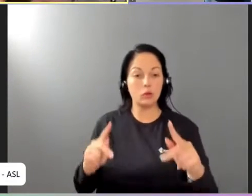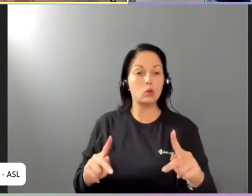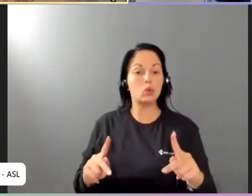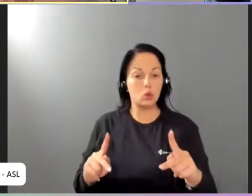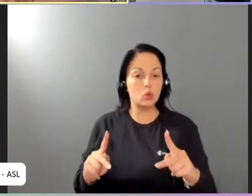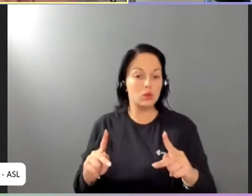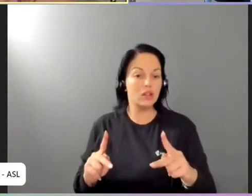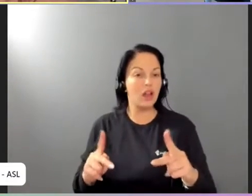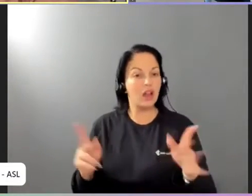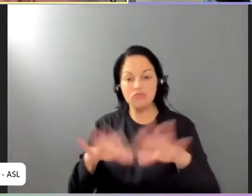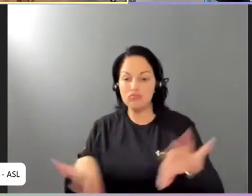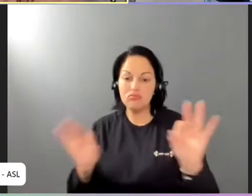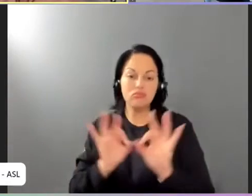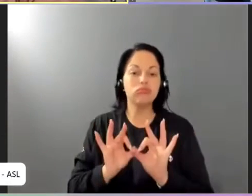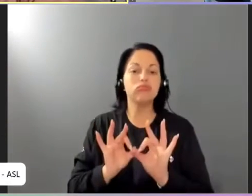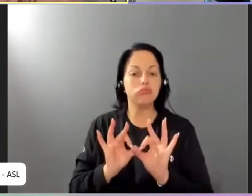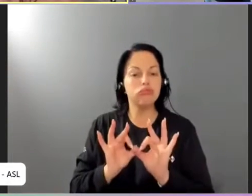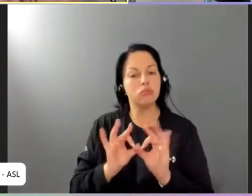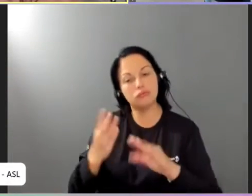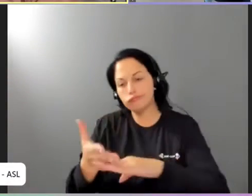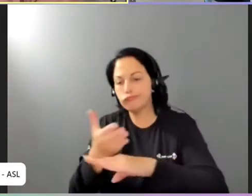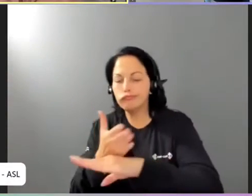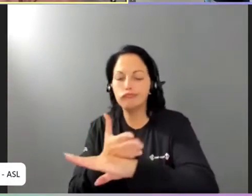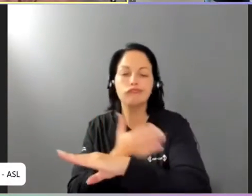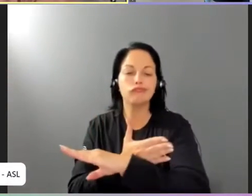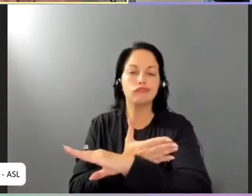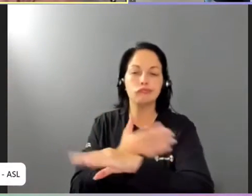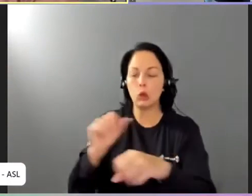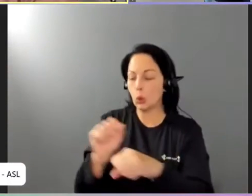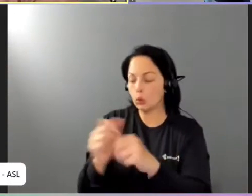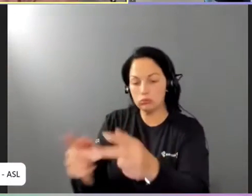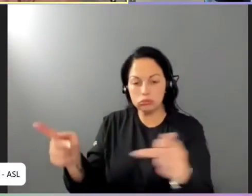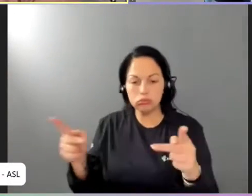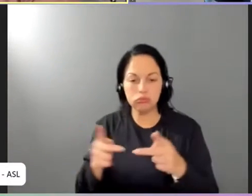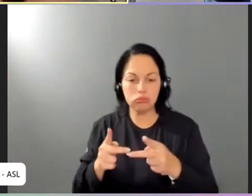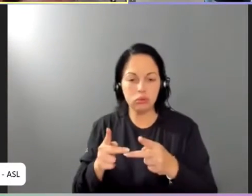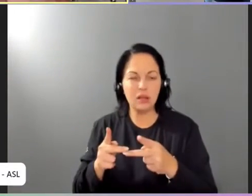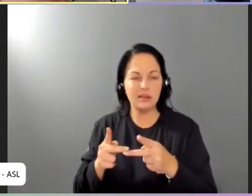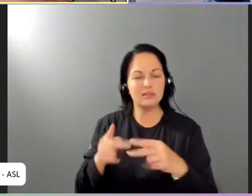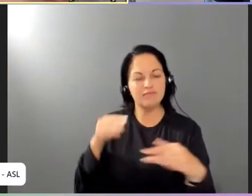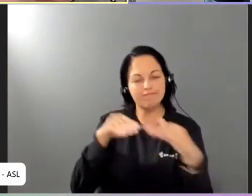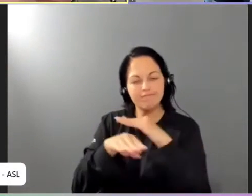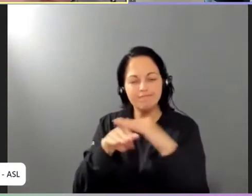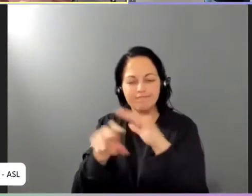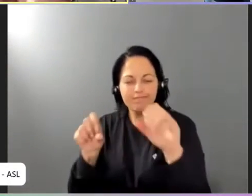that we're not doing well enough collectively on that accessibility, we have an opportunity and imperative to